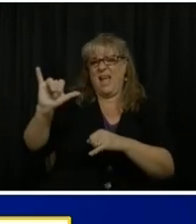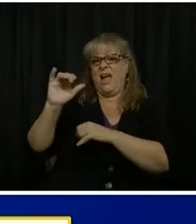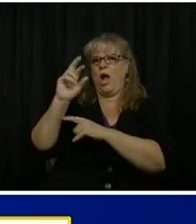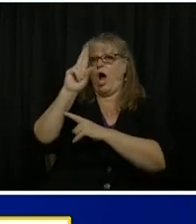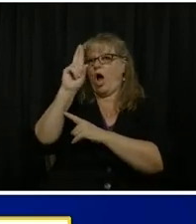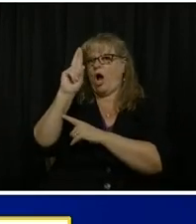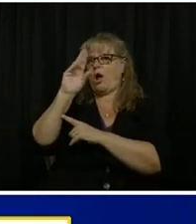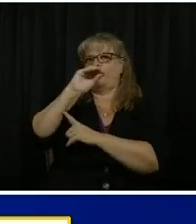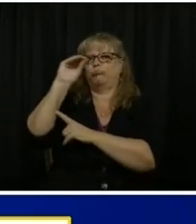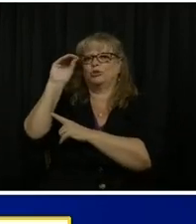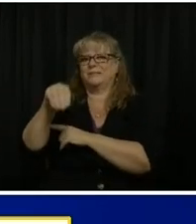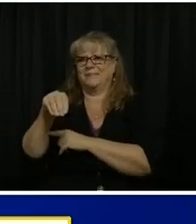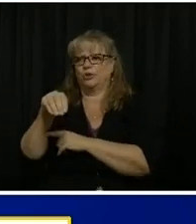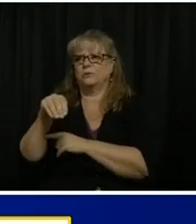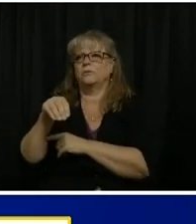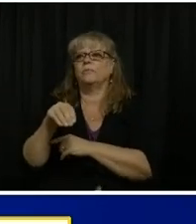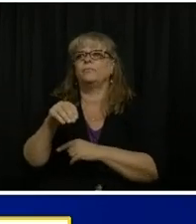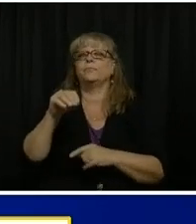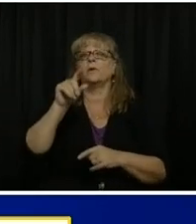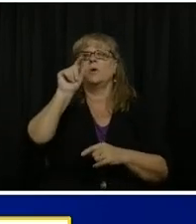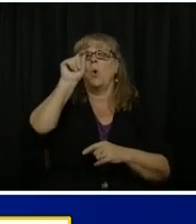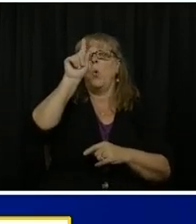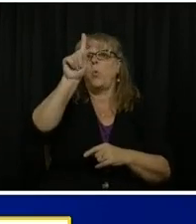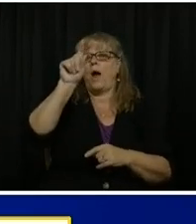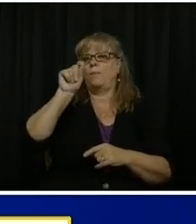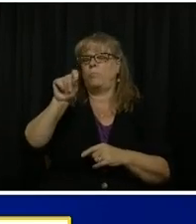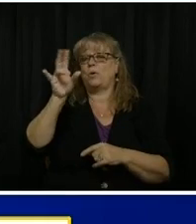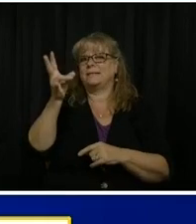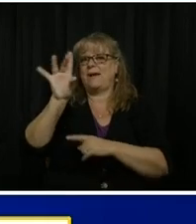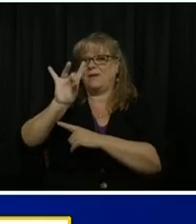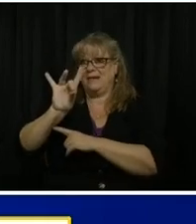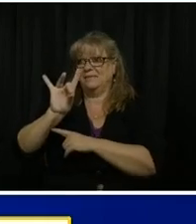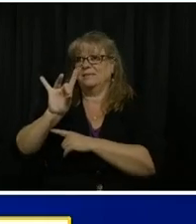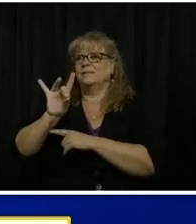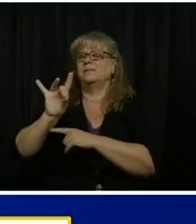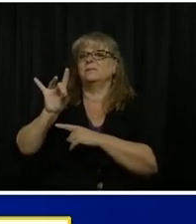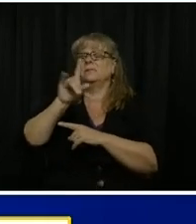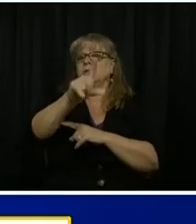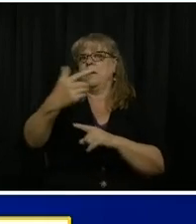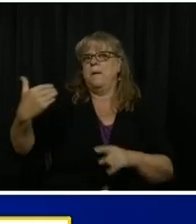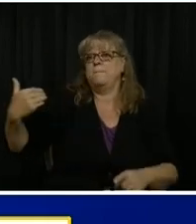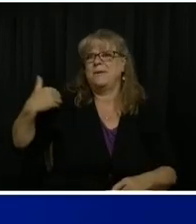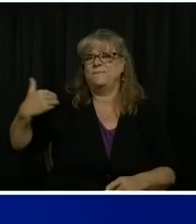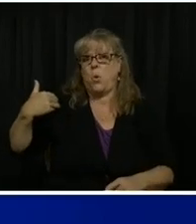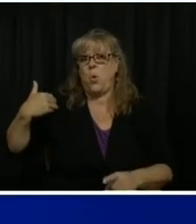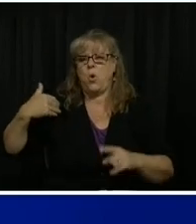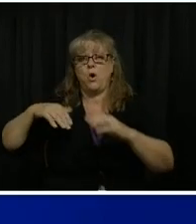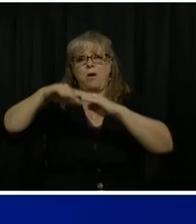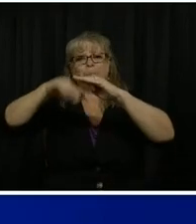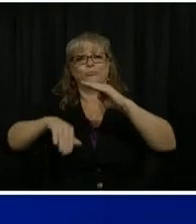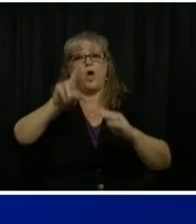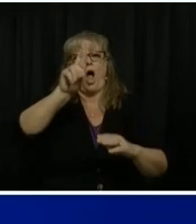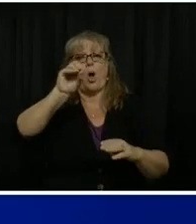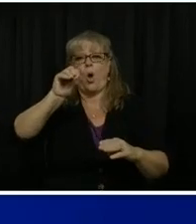EFFECTIVE REPRODUCTIVE NUMBER